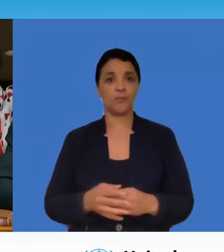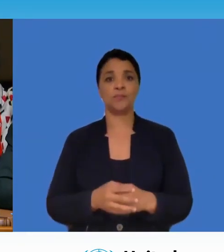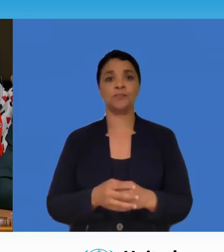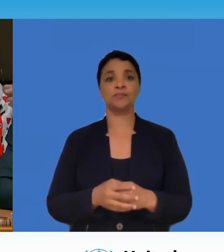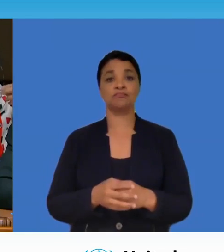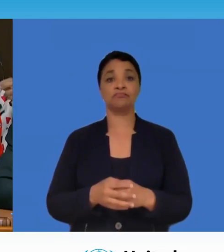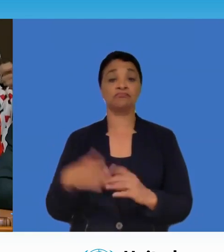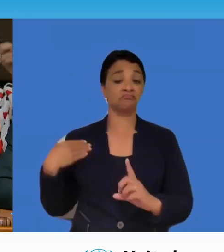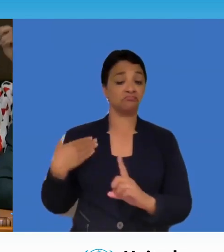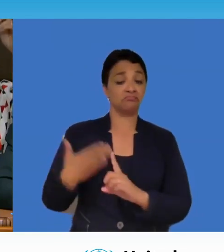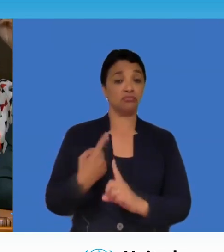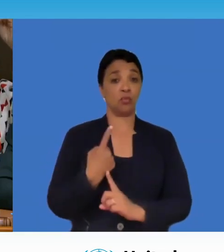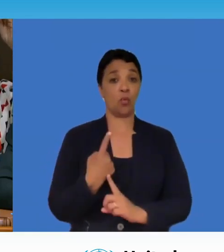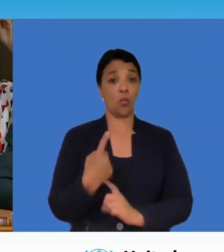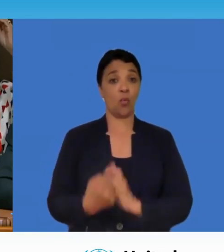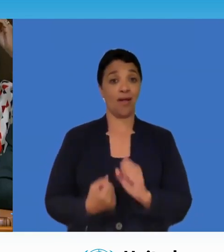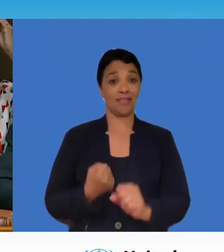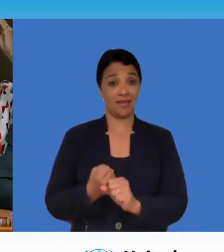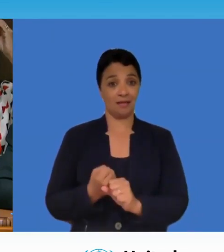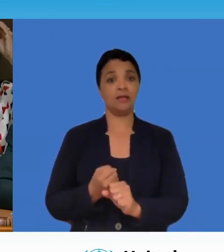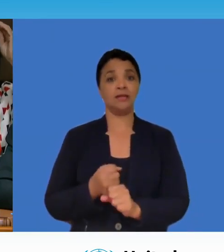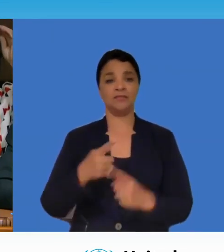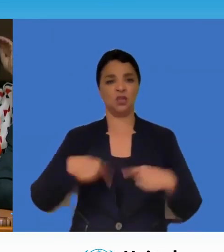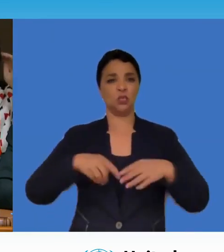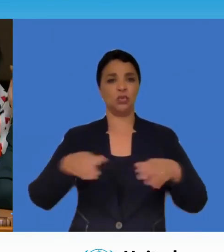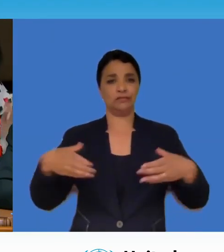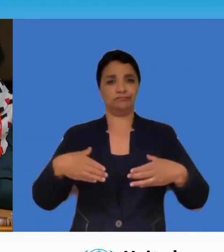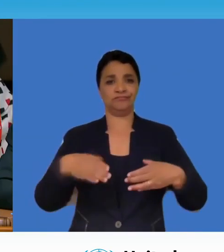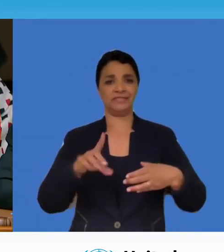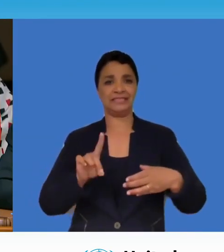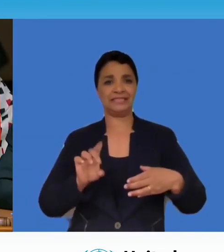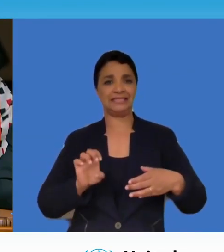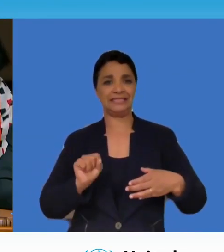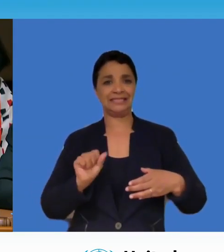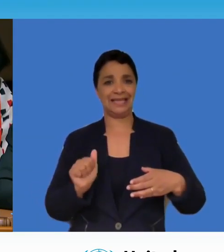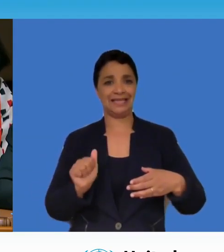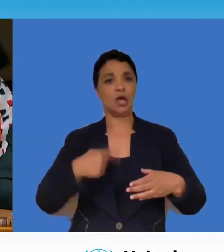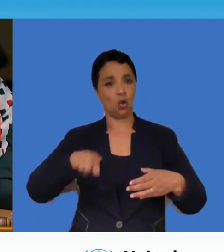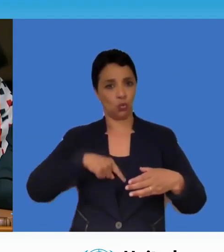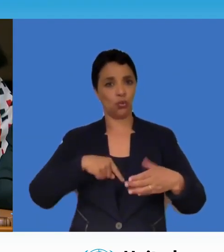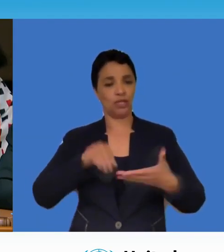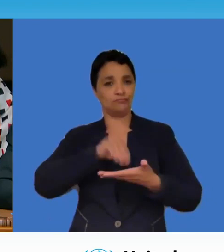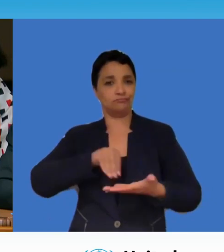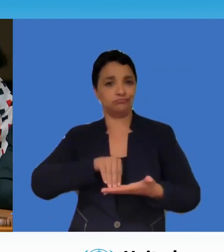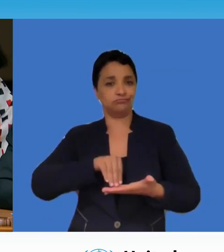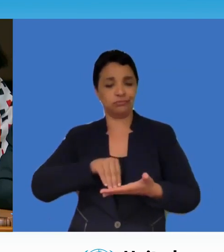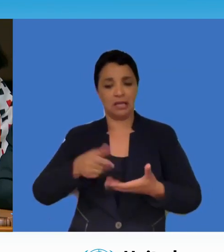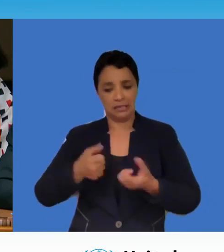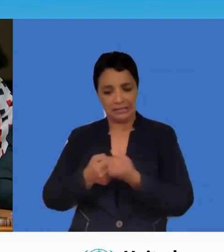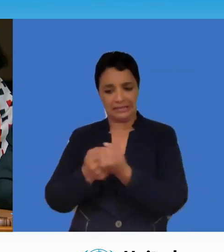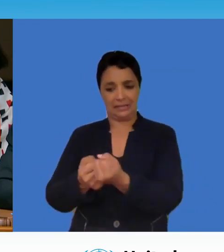disabilities over the past year Desa continued to act as the Secretariat for this conference